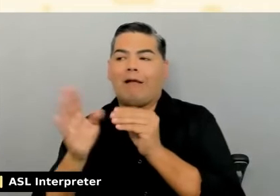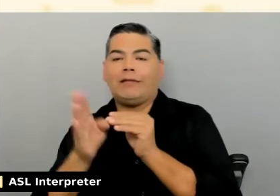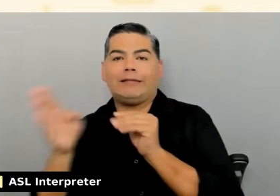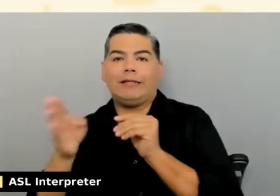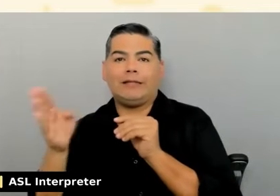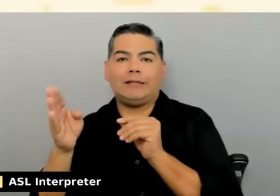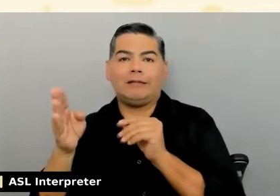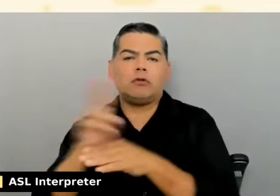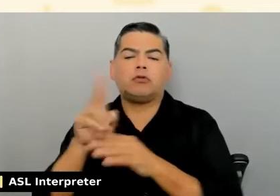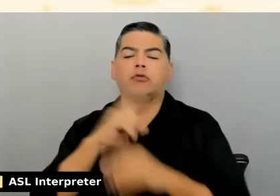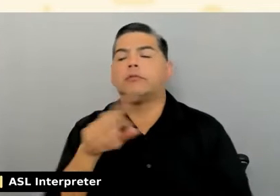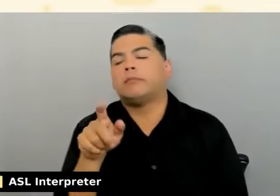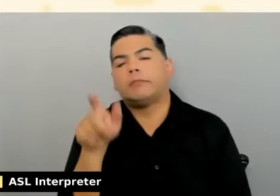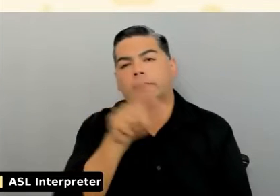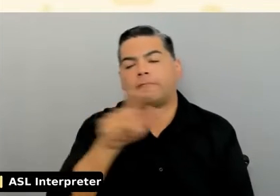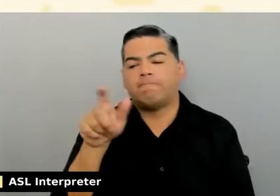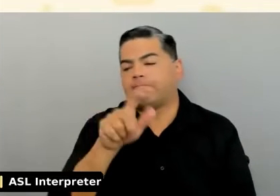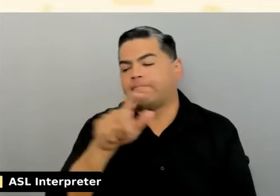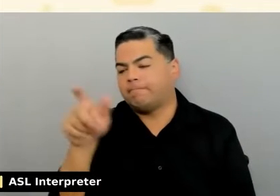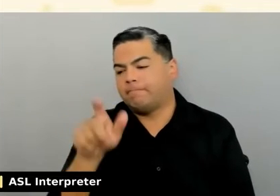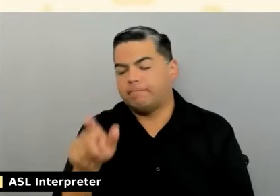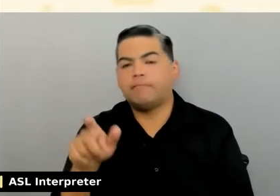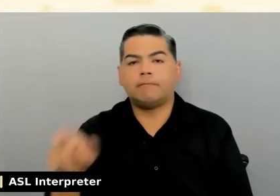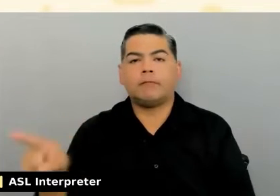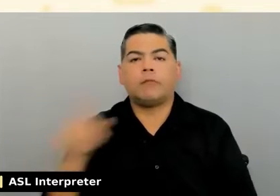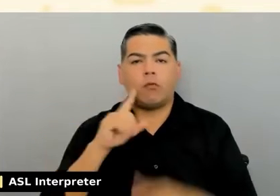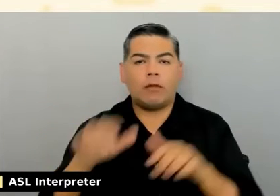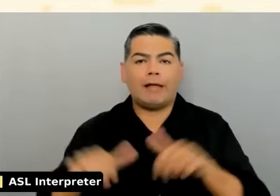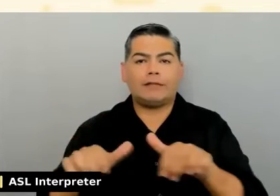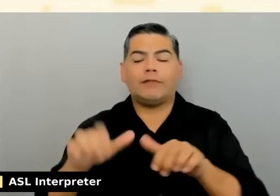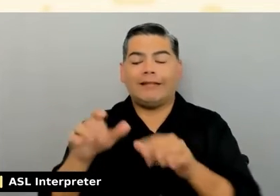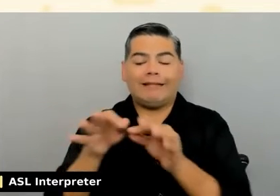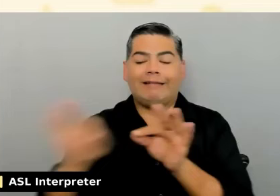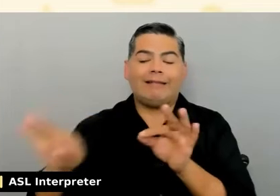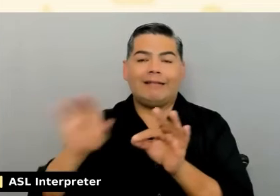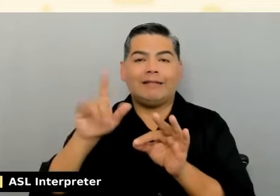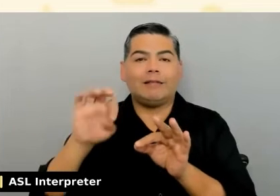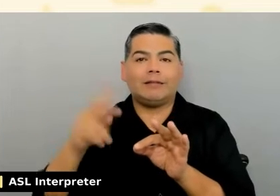and navigate to it, they would activate the link in the hope